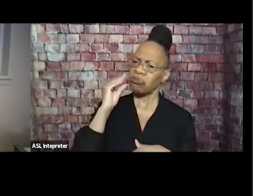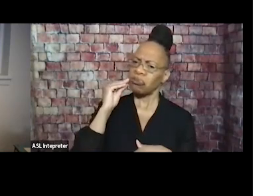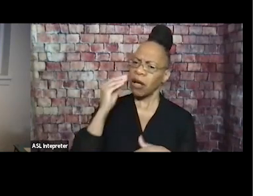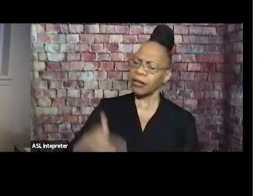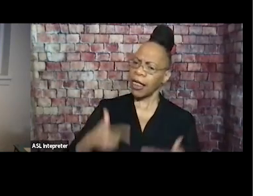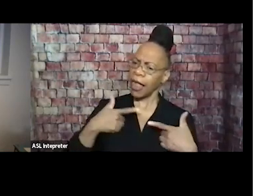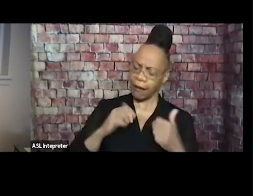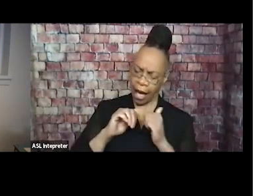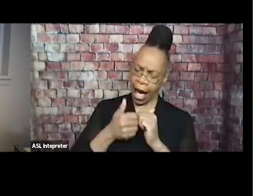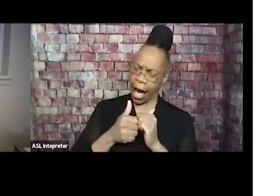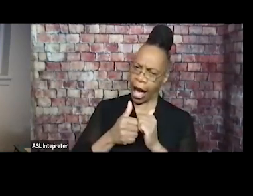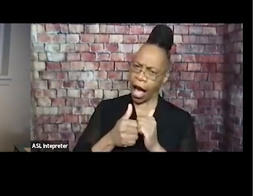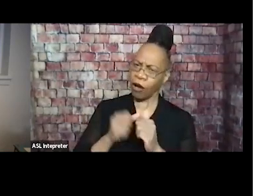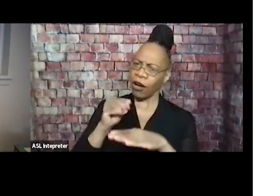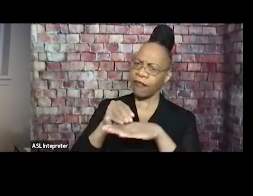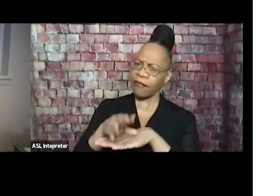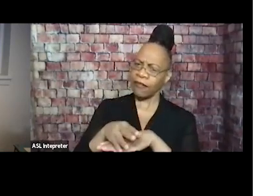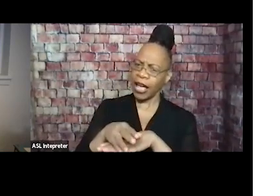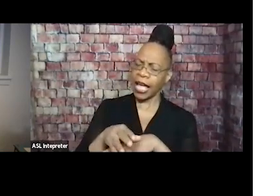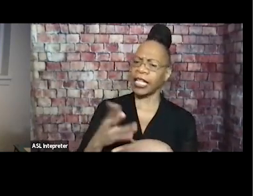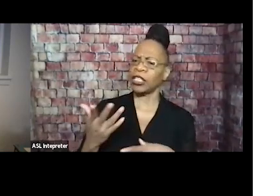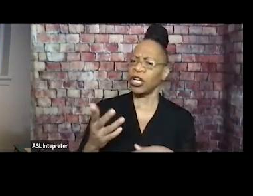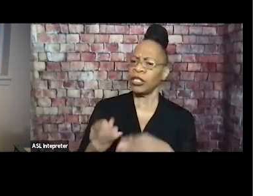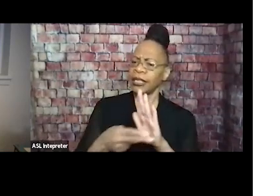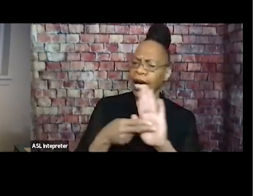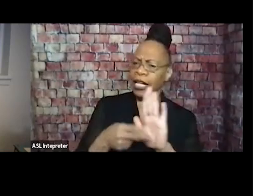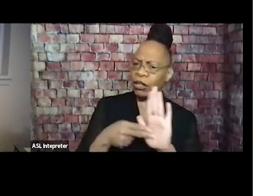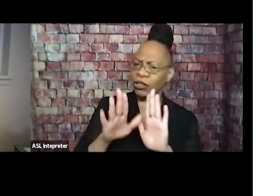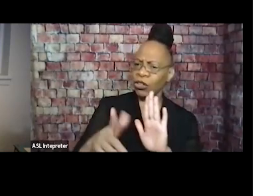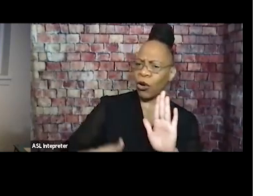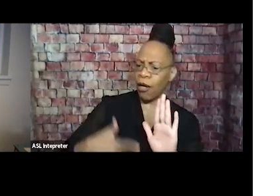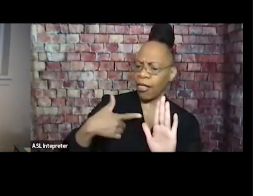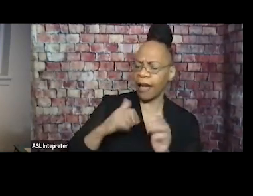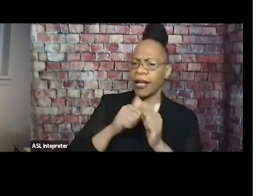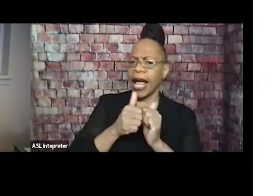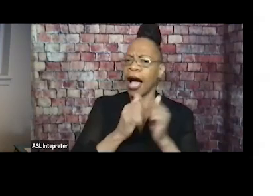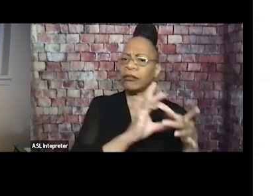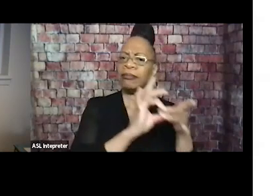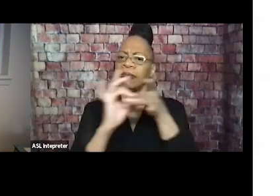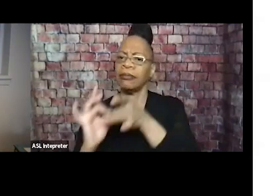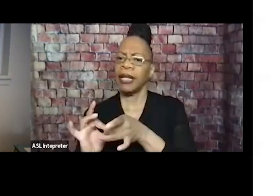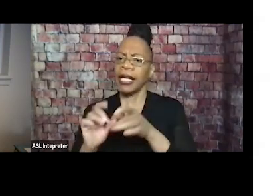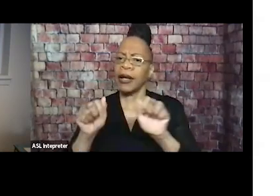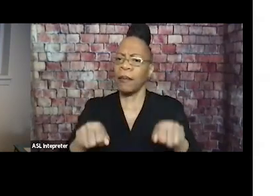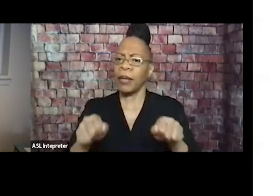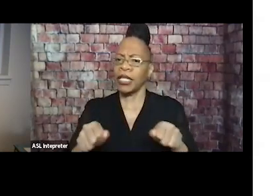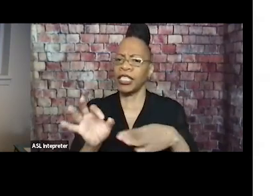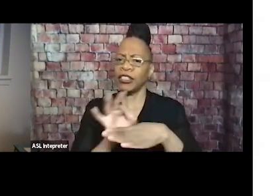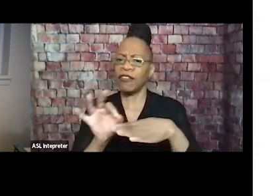or how did your diagnosis affect this scenario in your life and how does it relate to your ability to function and to work?